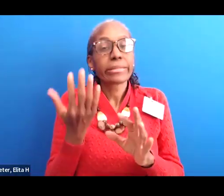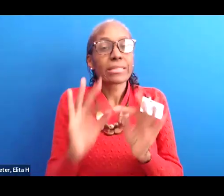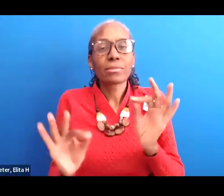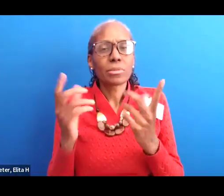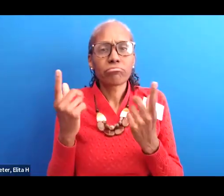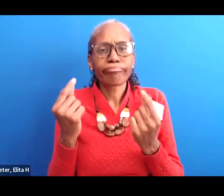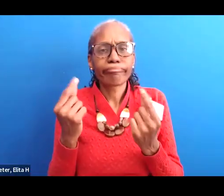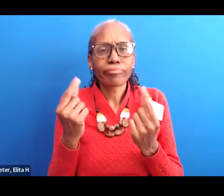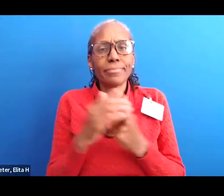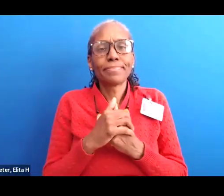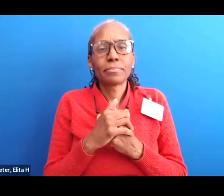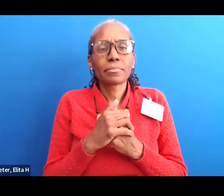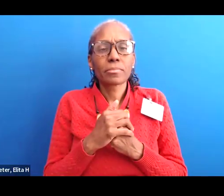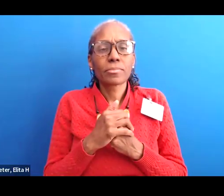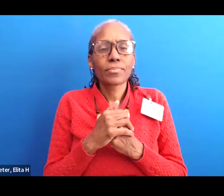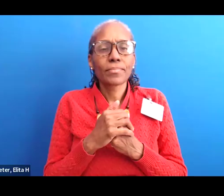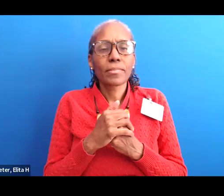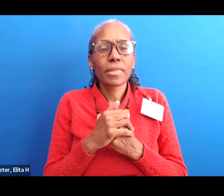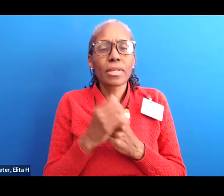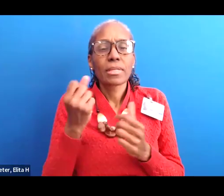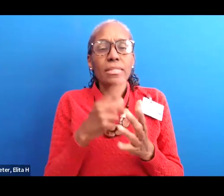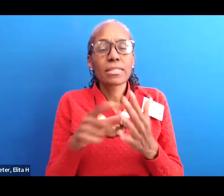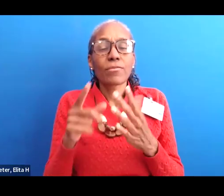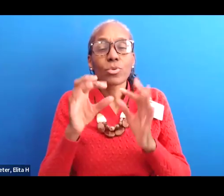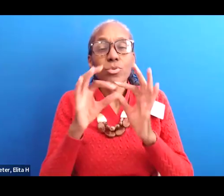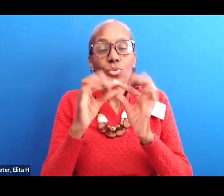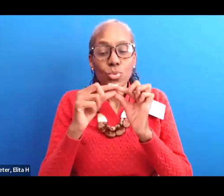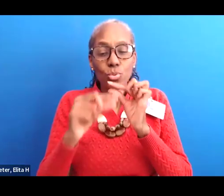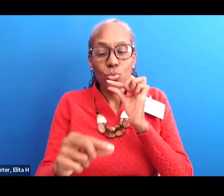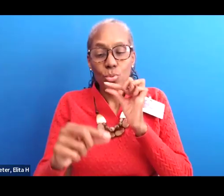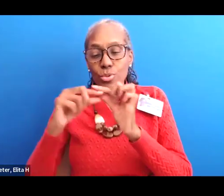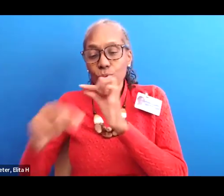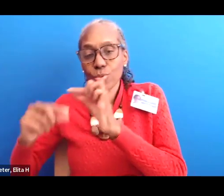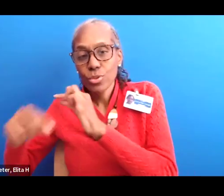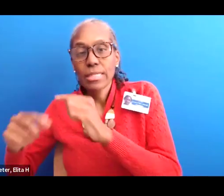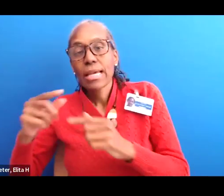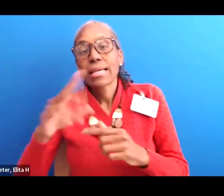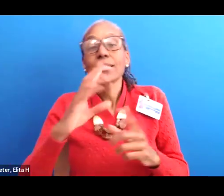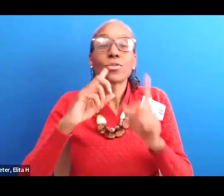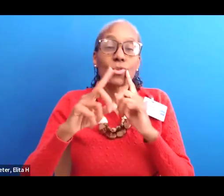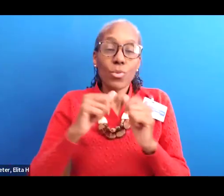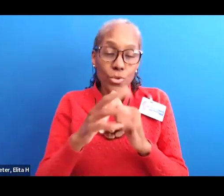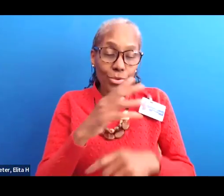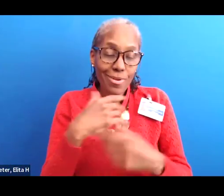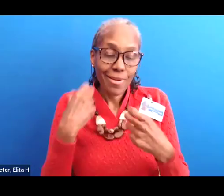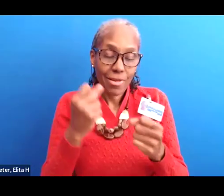do is to get a series of straws. I always recommend you talk to your healthcare professional,